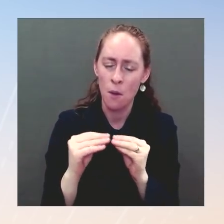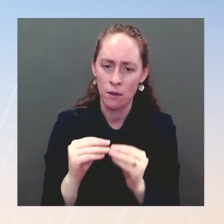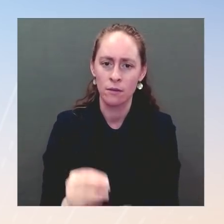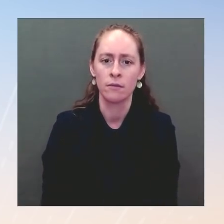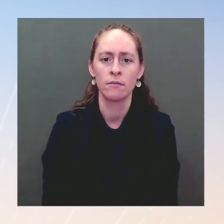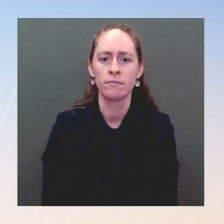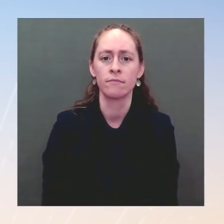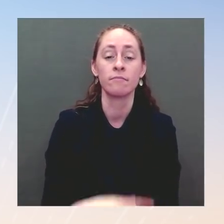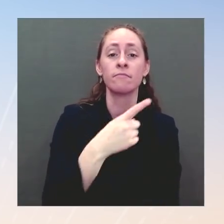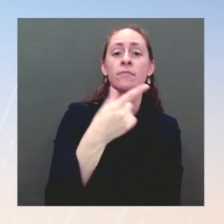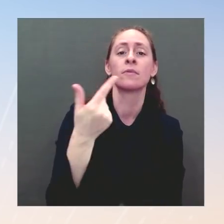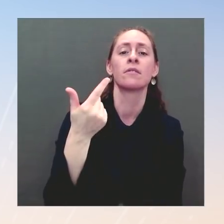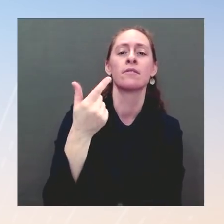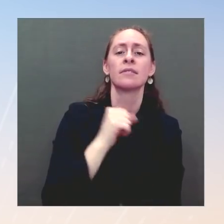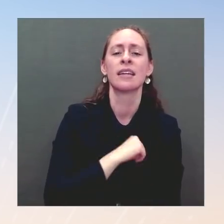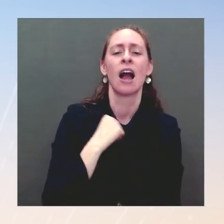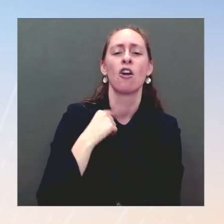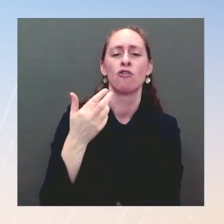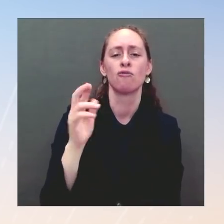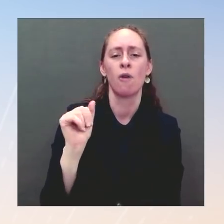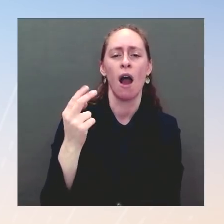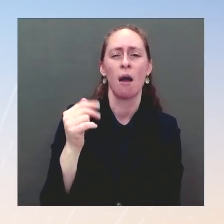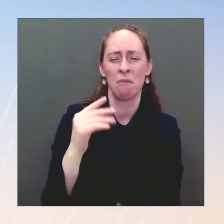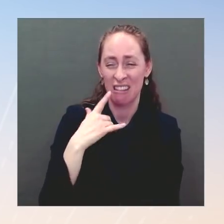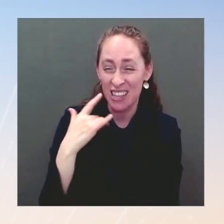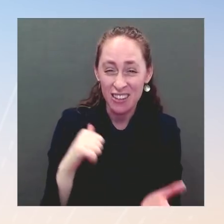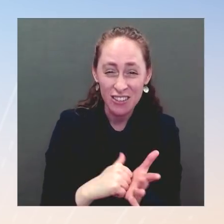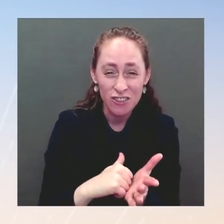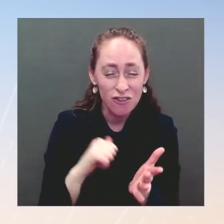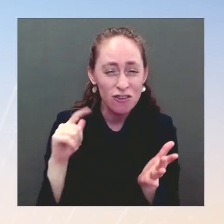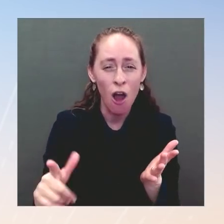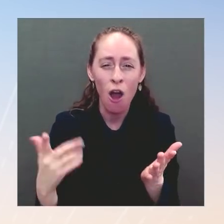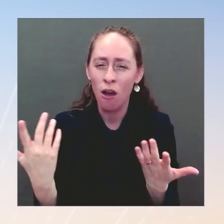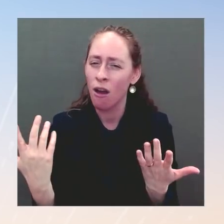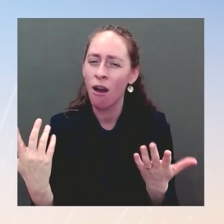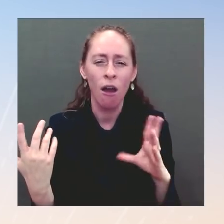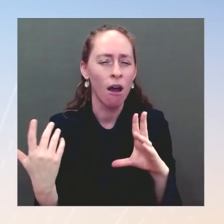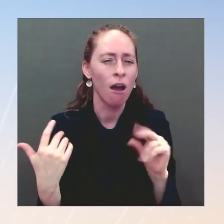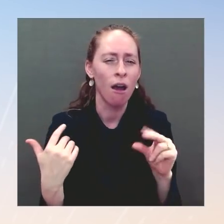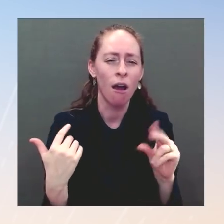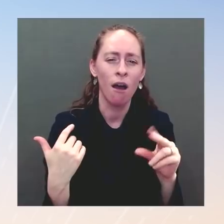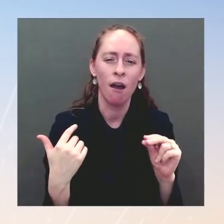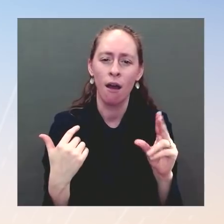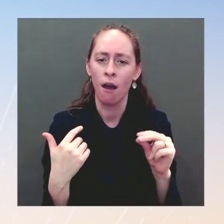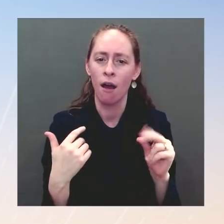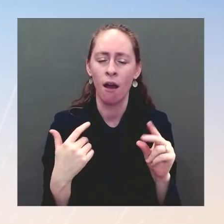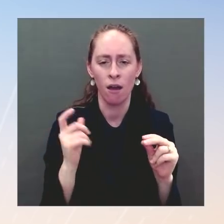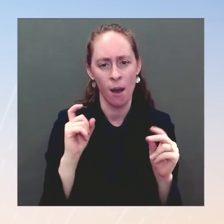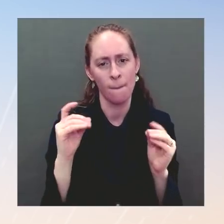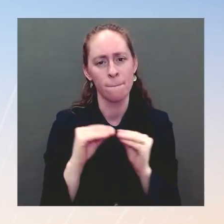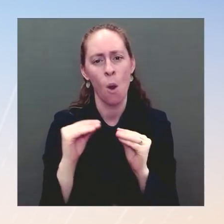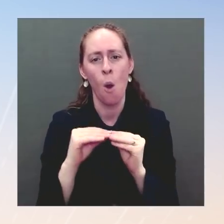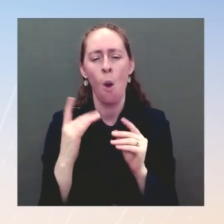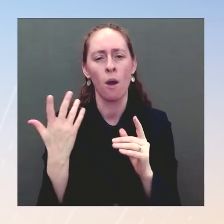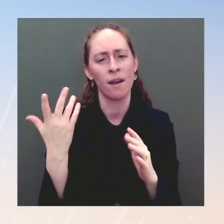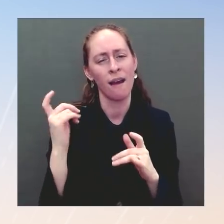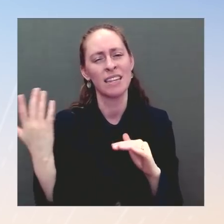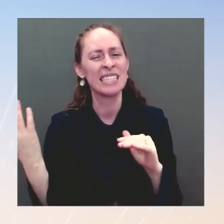and he said, "Let's quickly up our game." So what is the strategy behind holding back some of these larger sanction possibilities